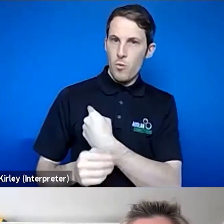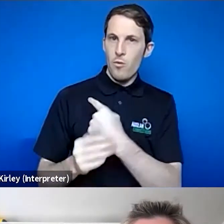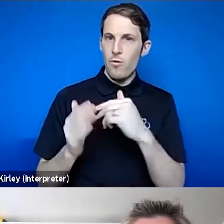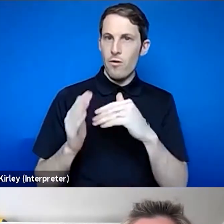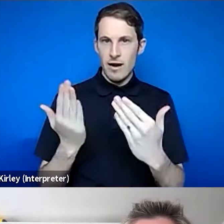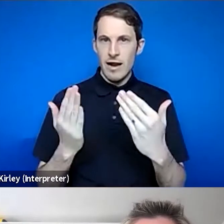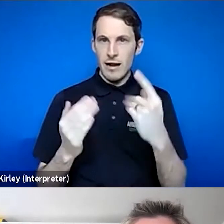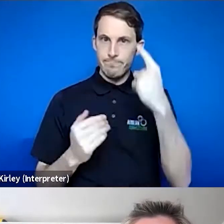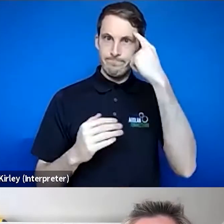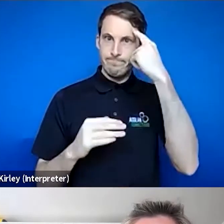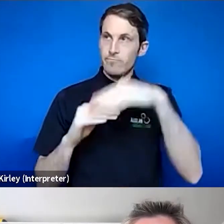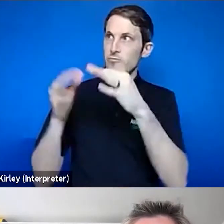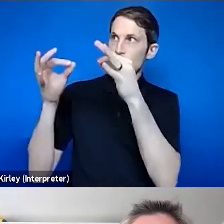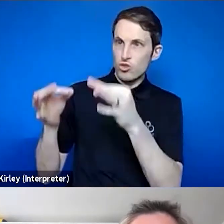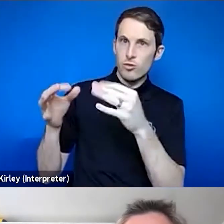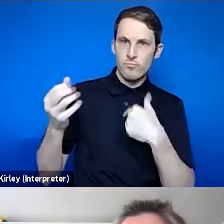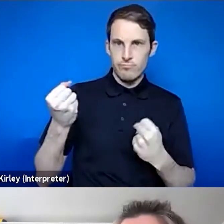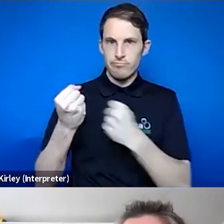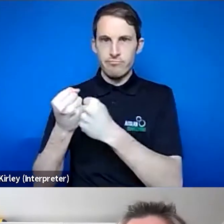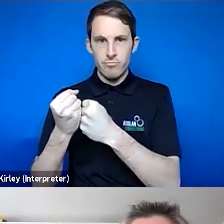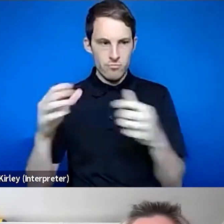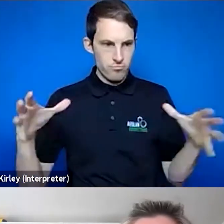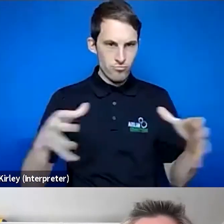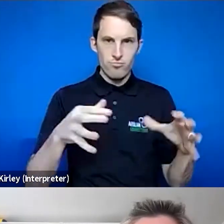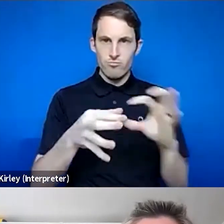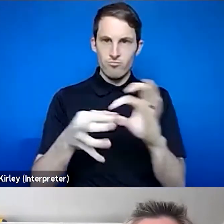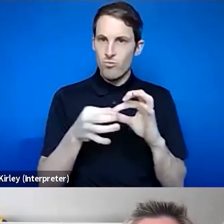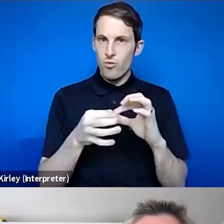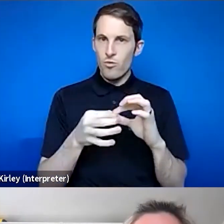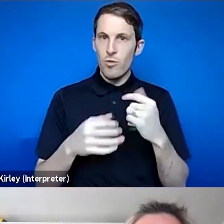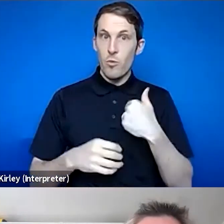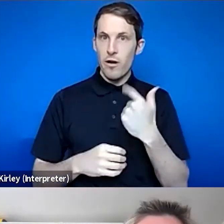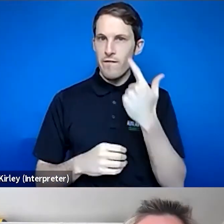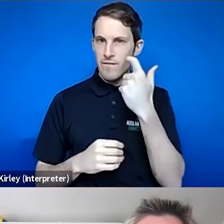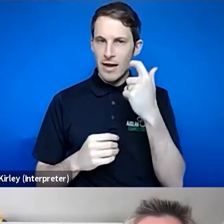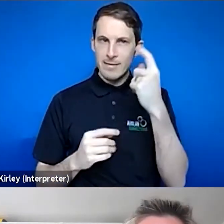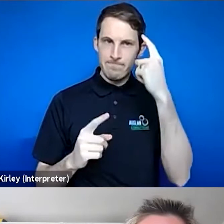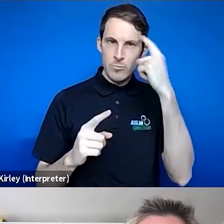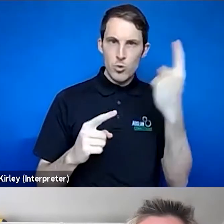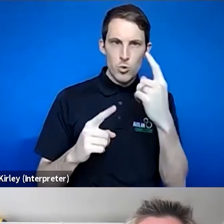been made about us. We've asked whose experience matters and which voices rise to the top.